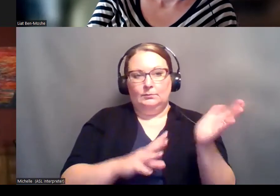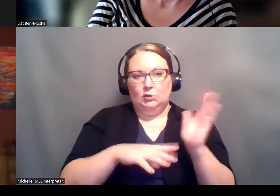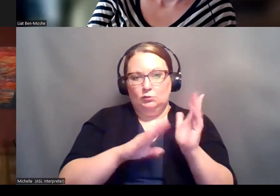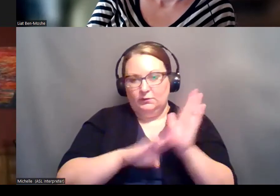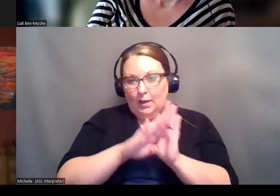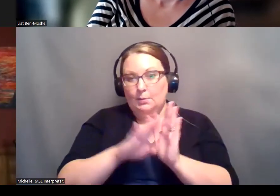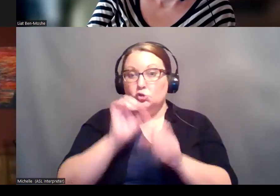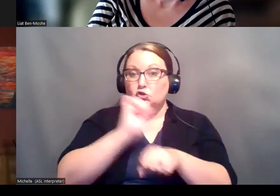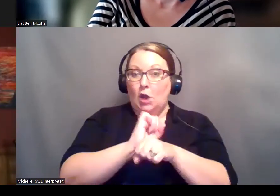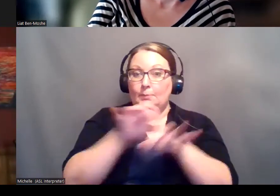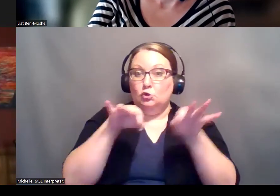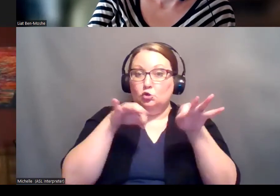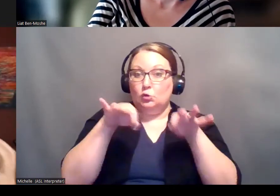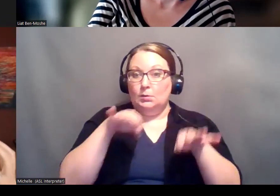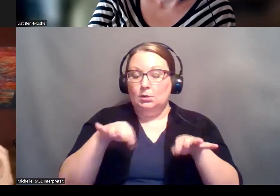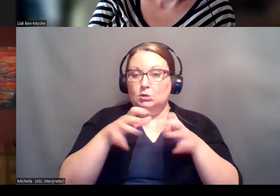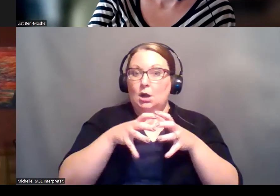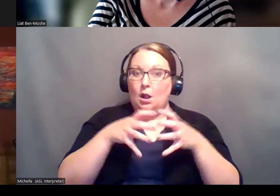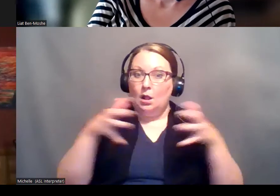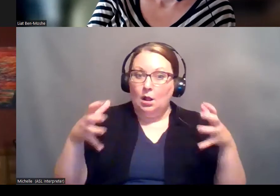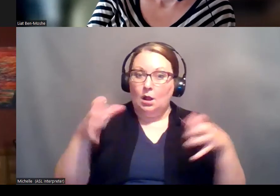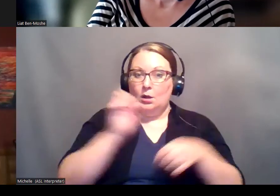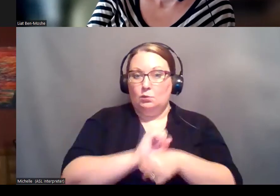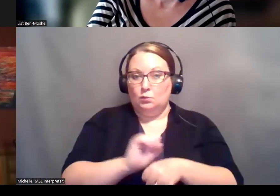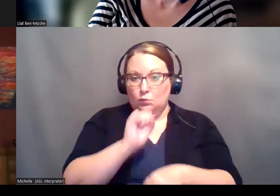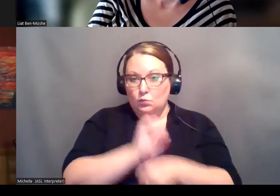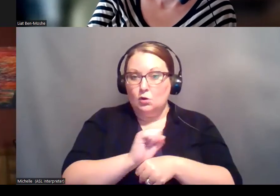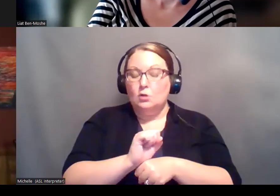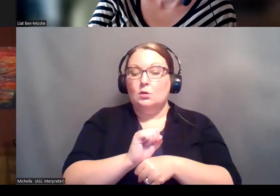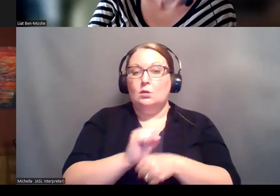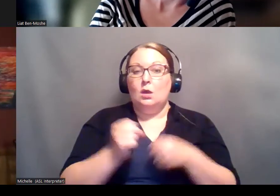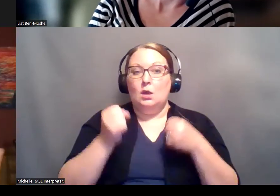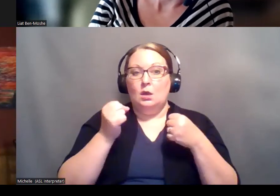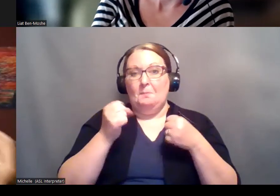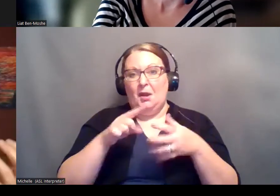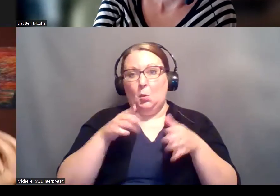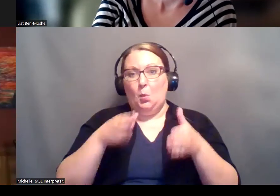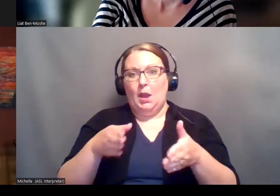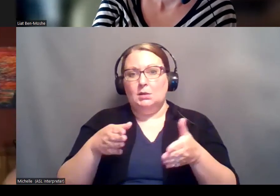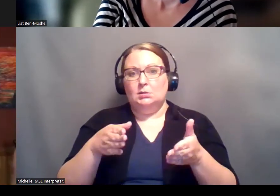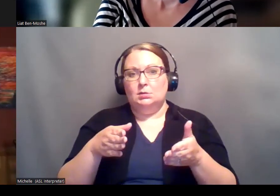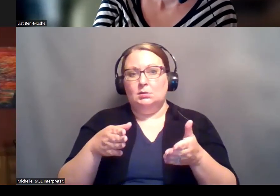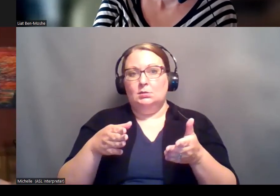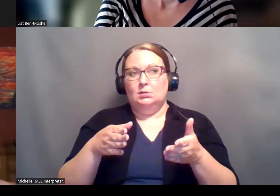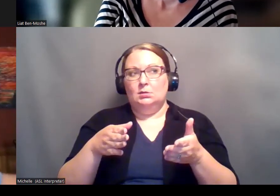and did a ton of work, and in many respects, were a not-director director, right?